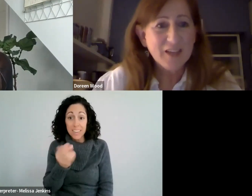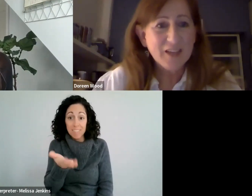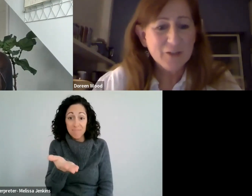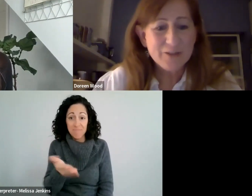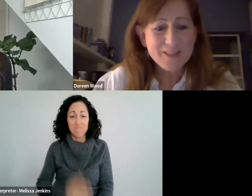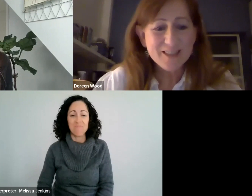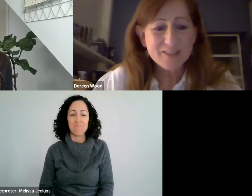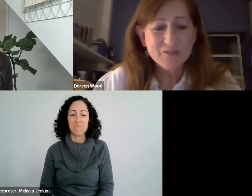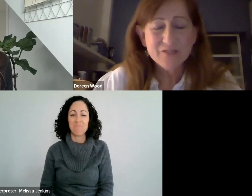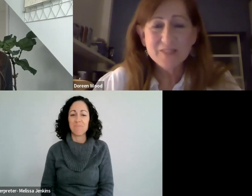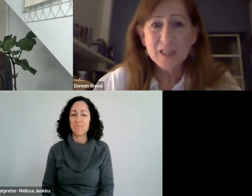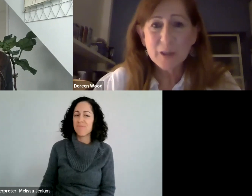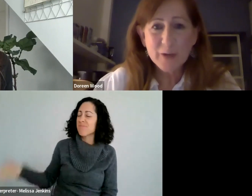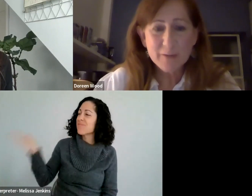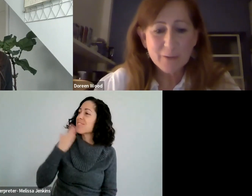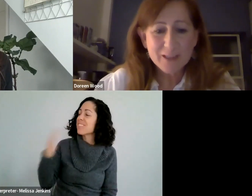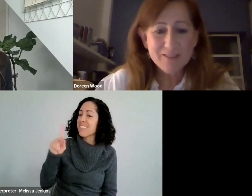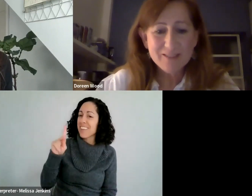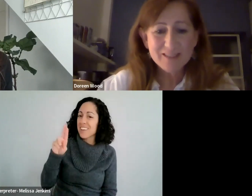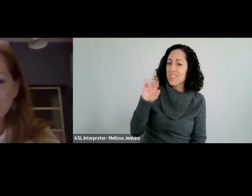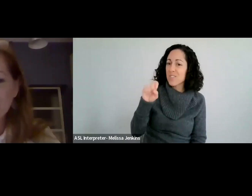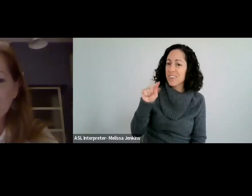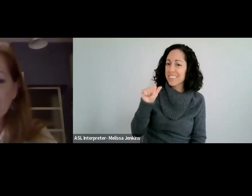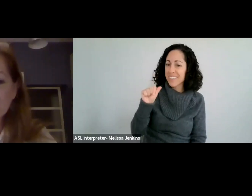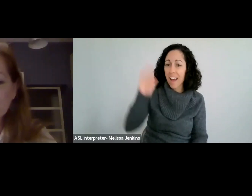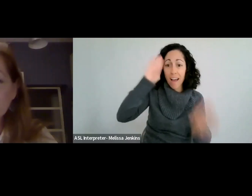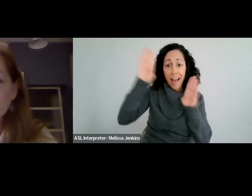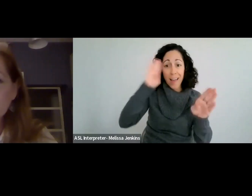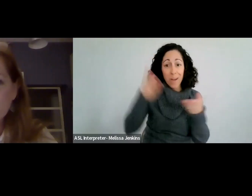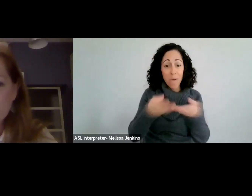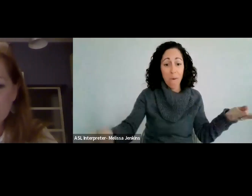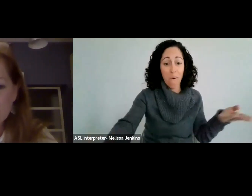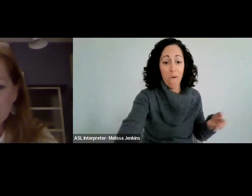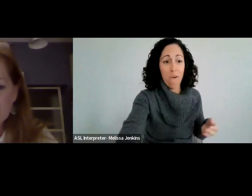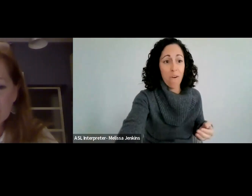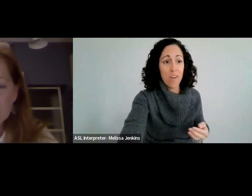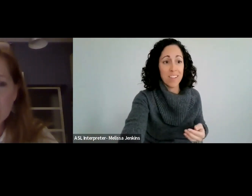Thank you, Krista. Hello, everyone. Good afternoon, good evening.